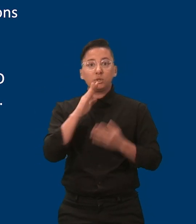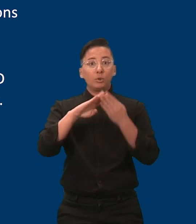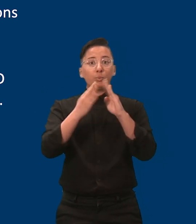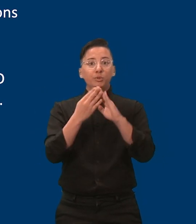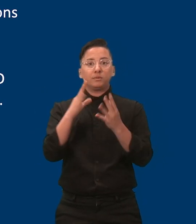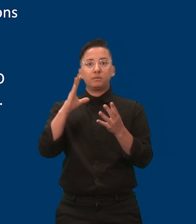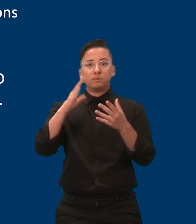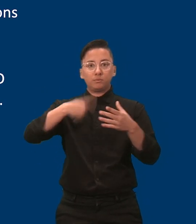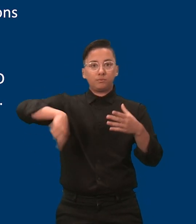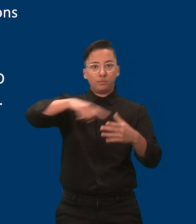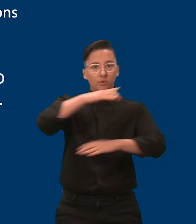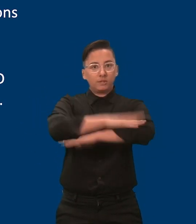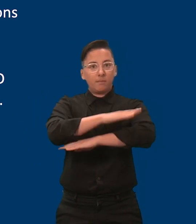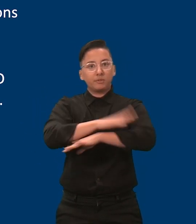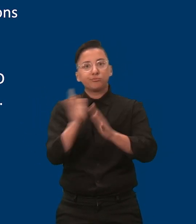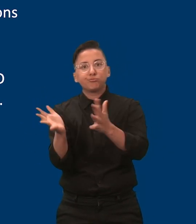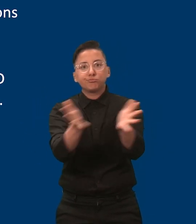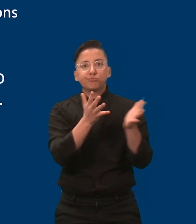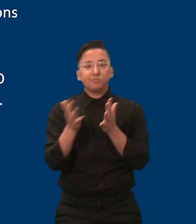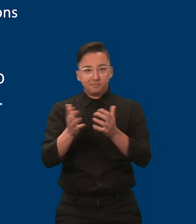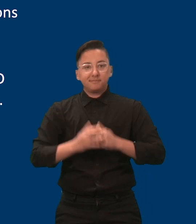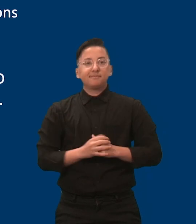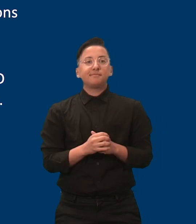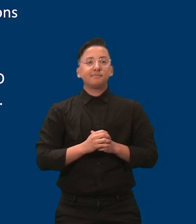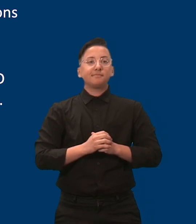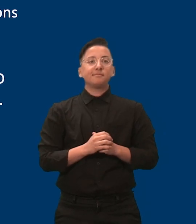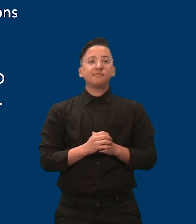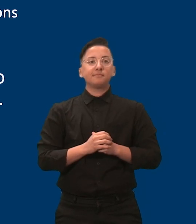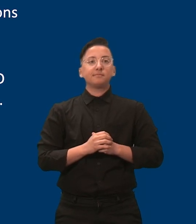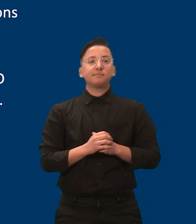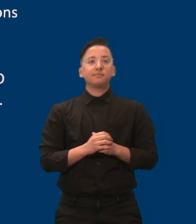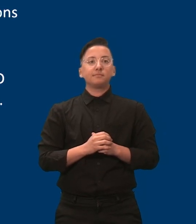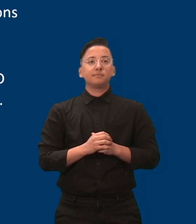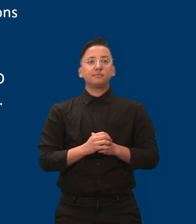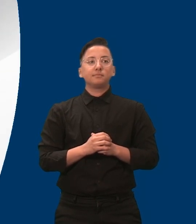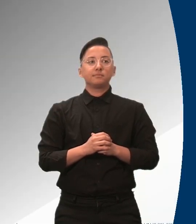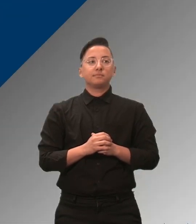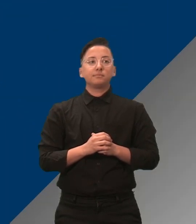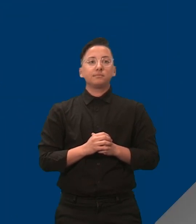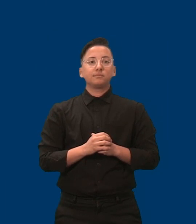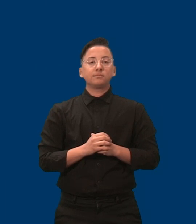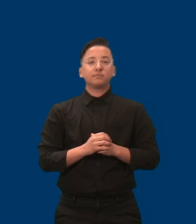during the 2023 legislative session.